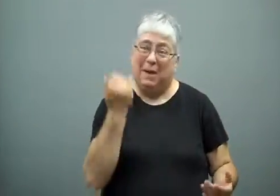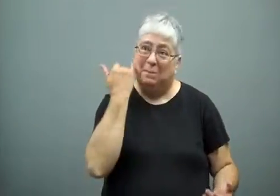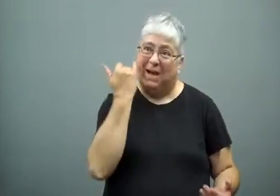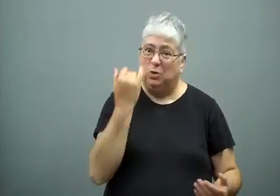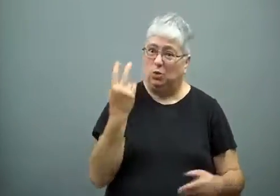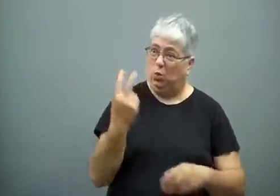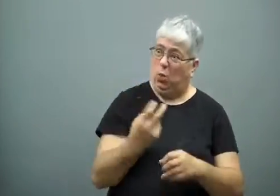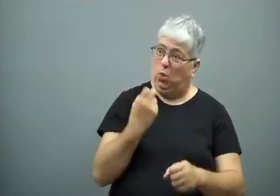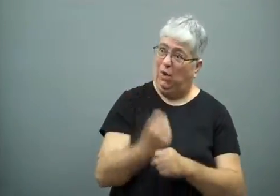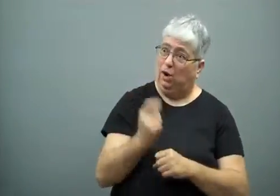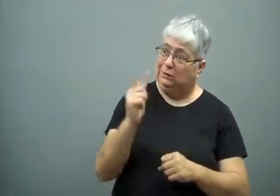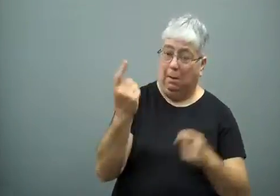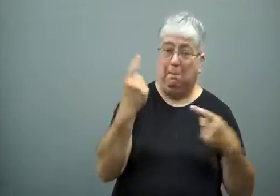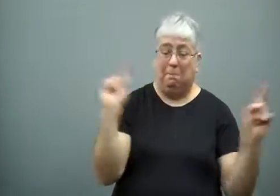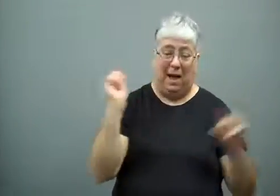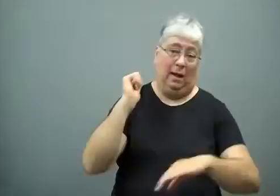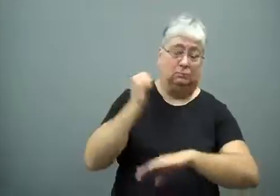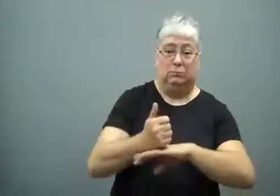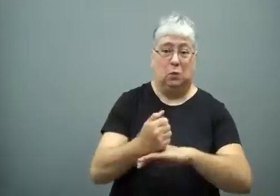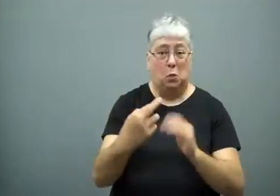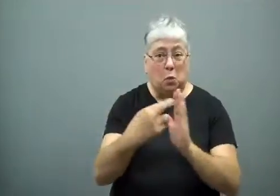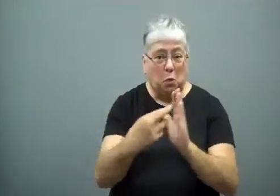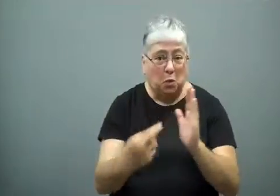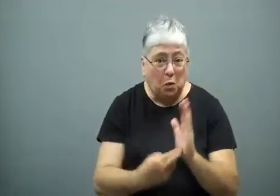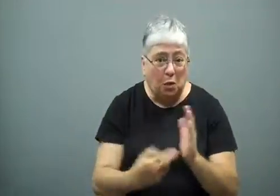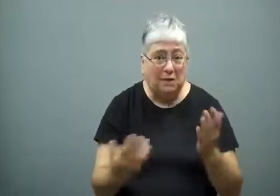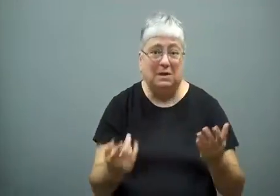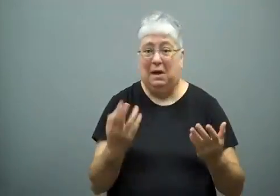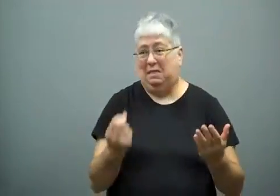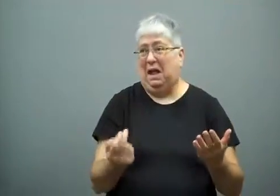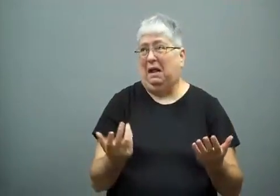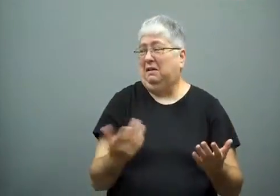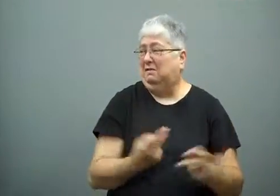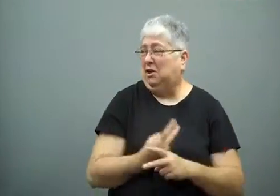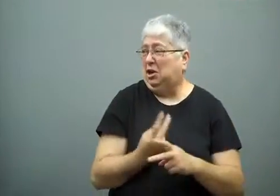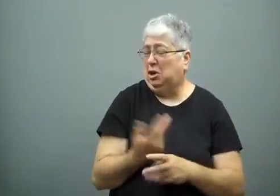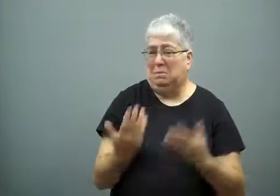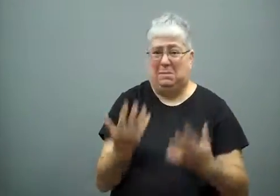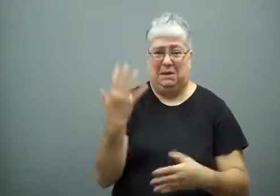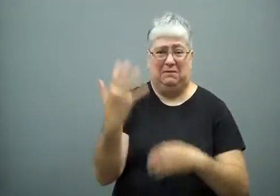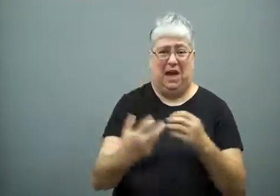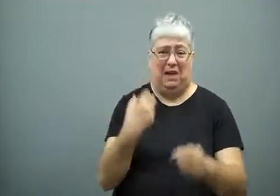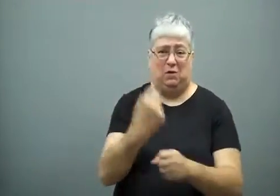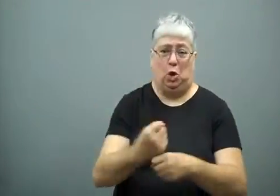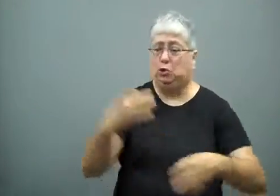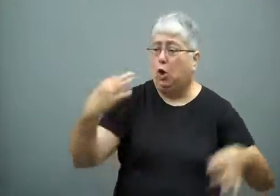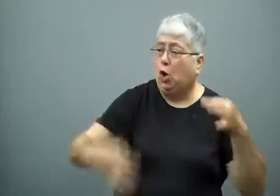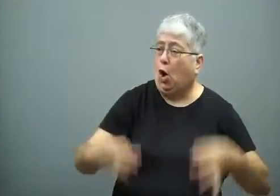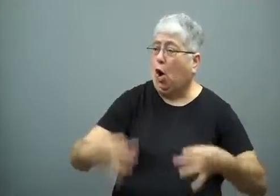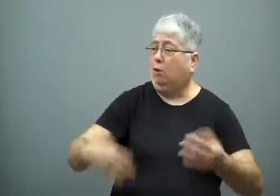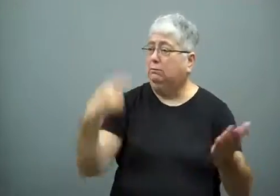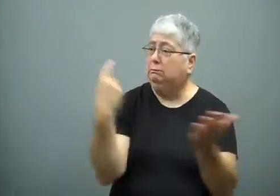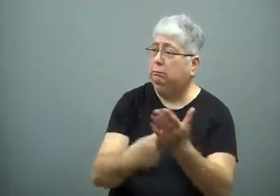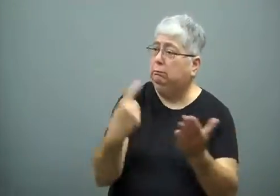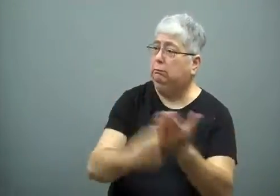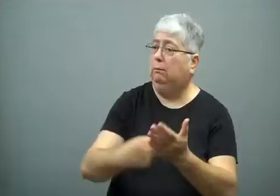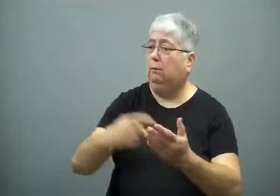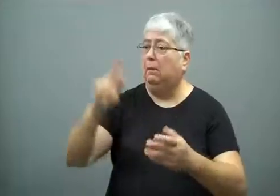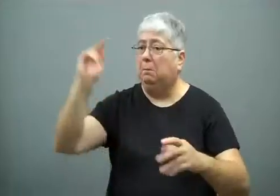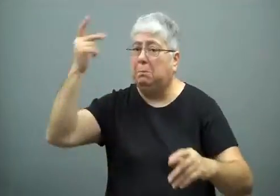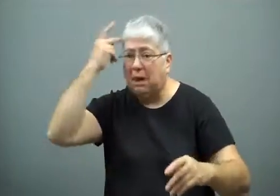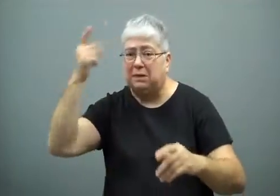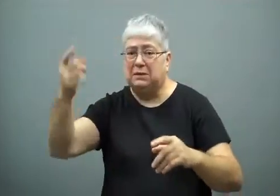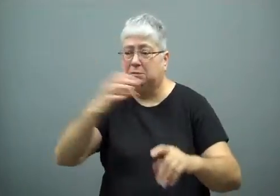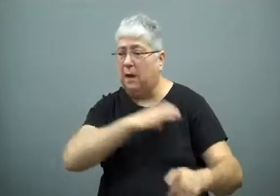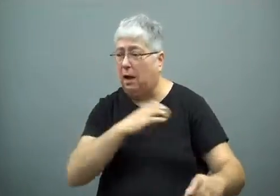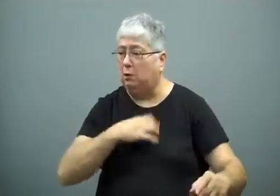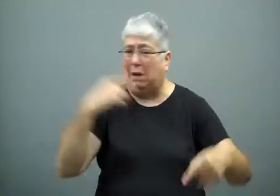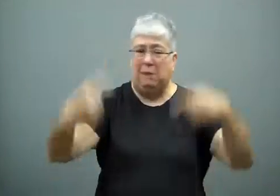But the rules won't go into effect for another two years.